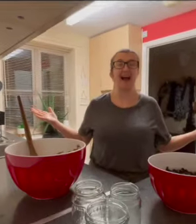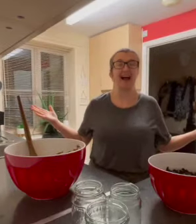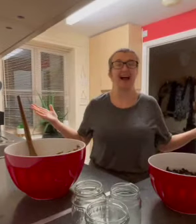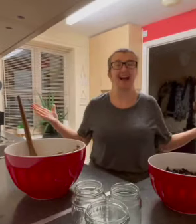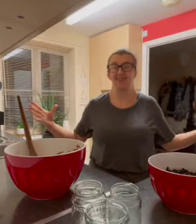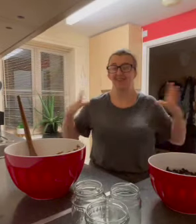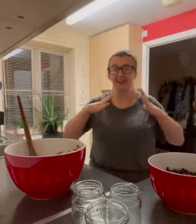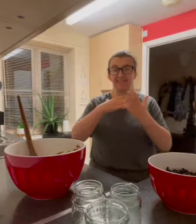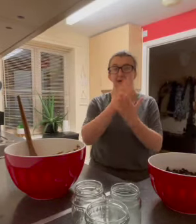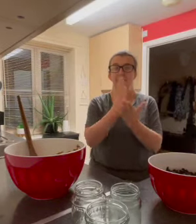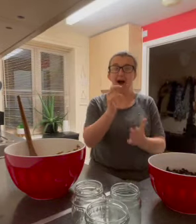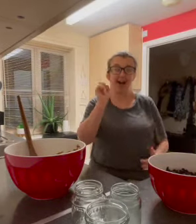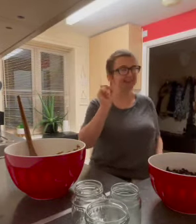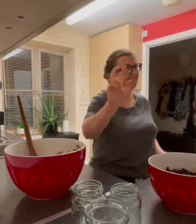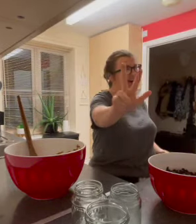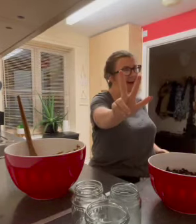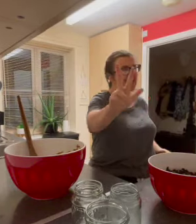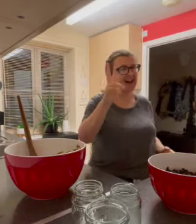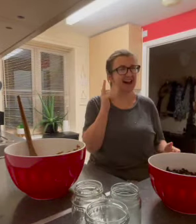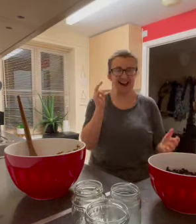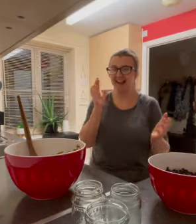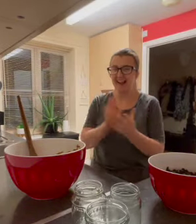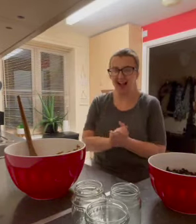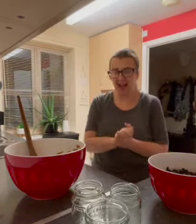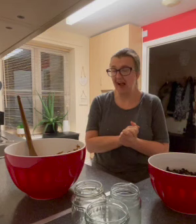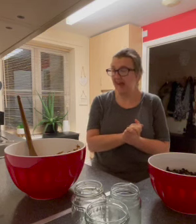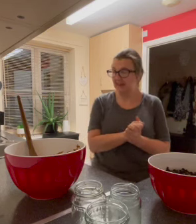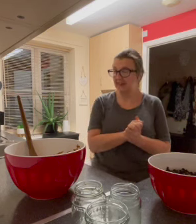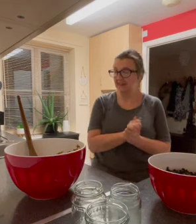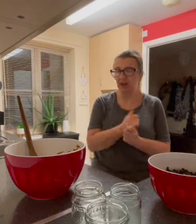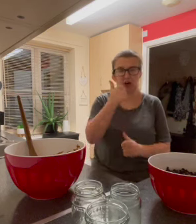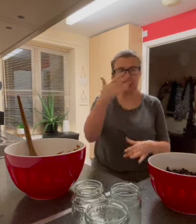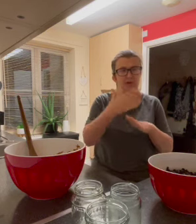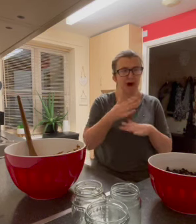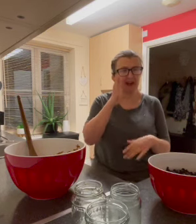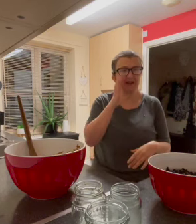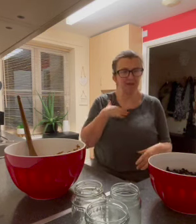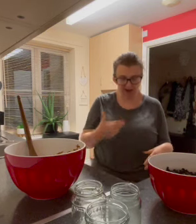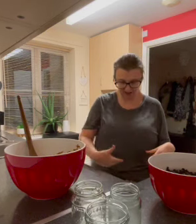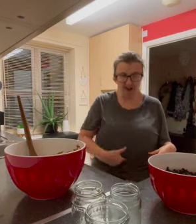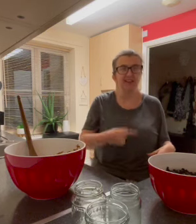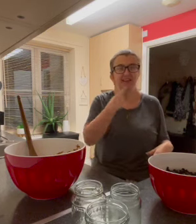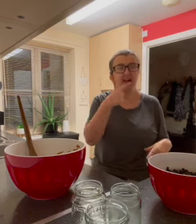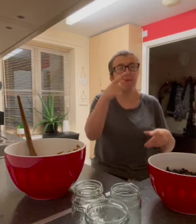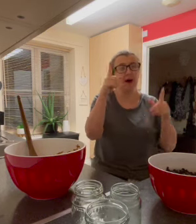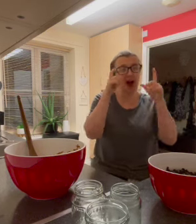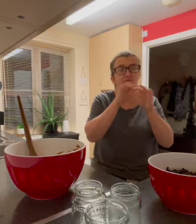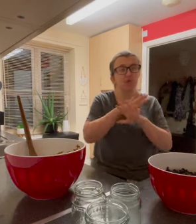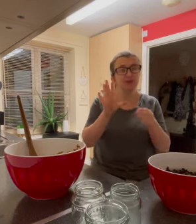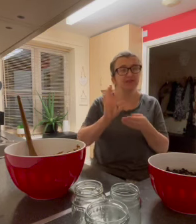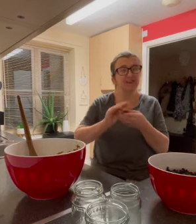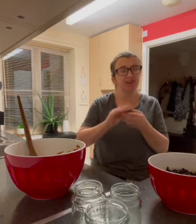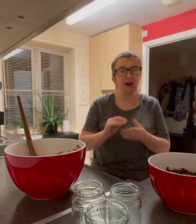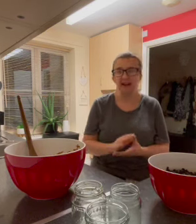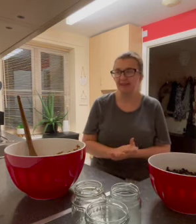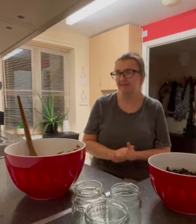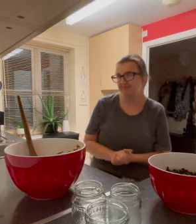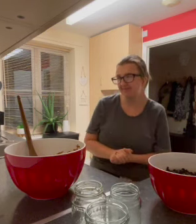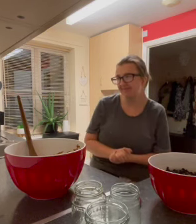Here we go are you ready for part three. Good job that I listen to my gut as it was telling me that my iPhone wasn't recording!